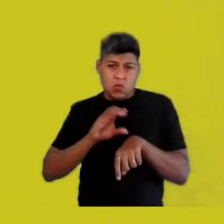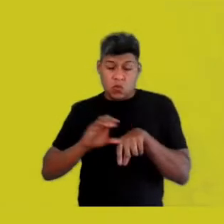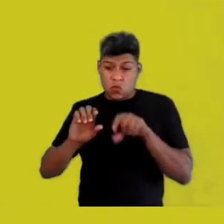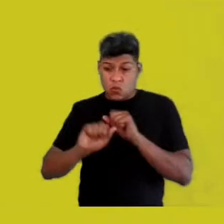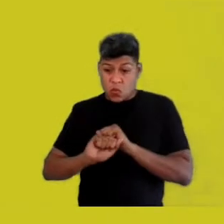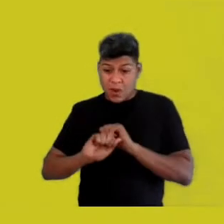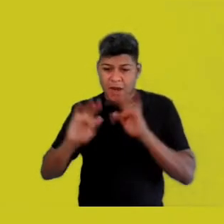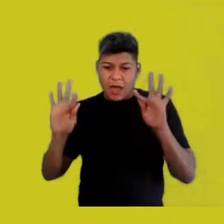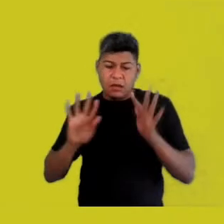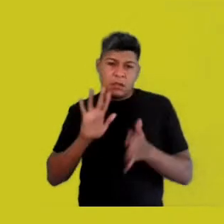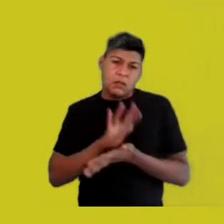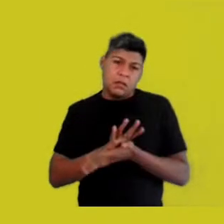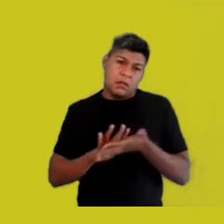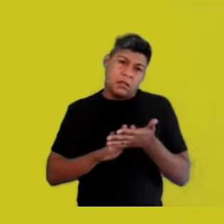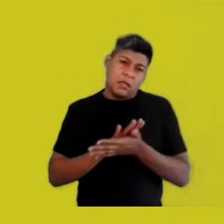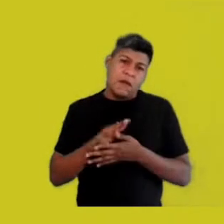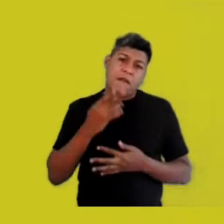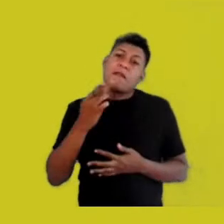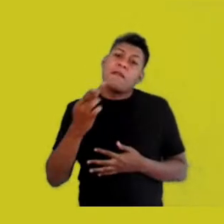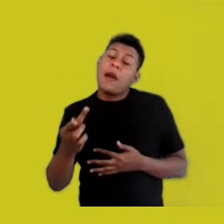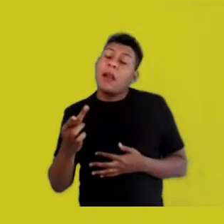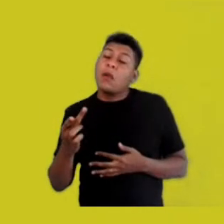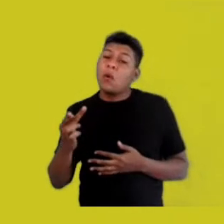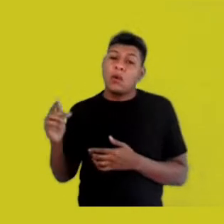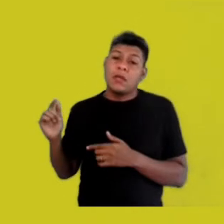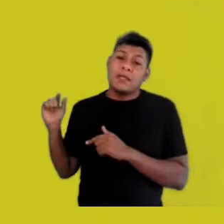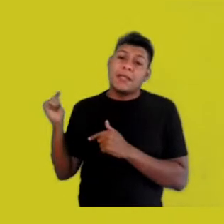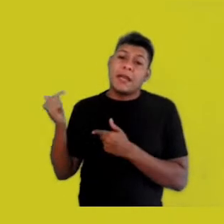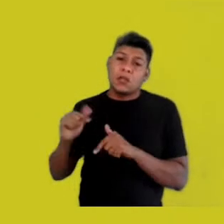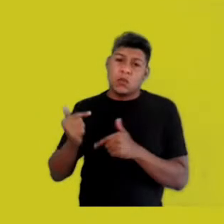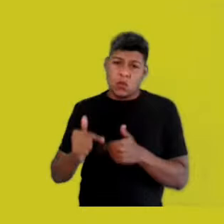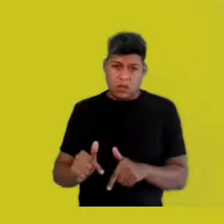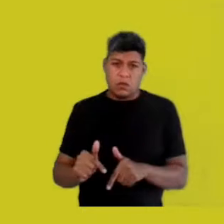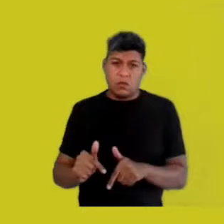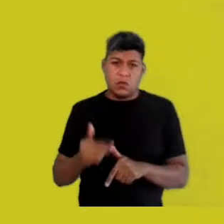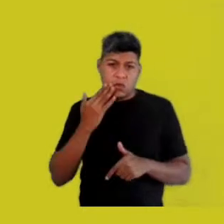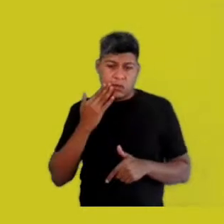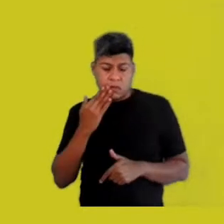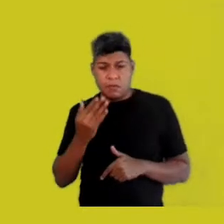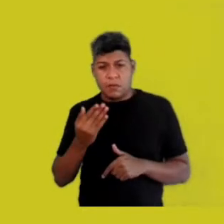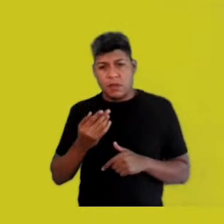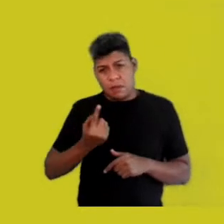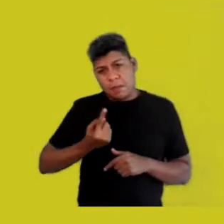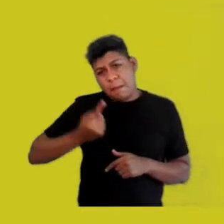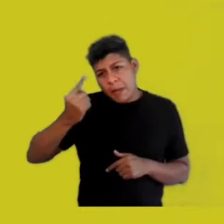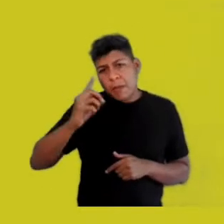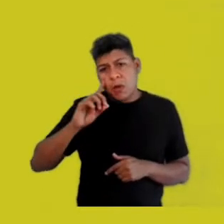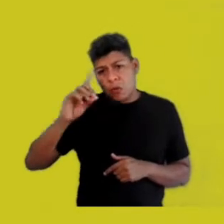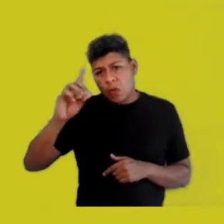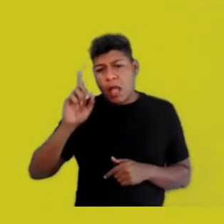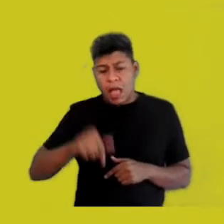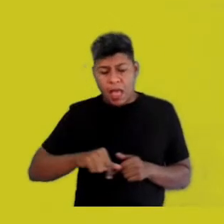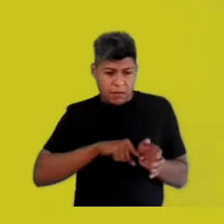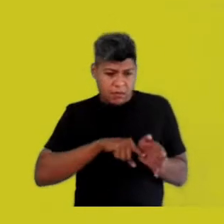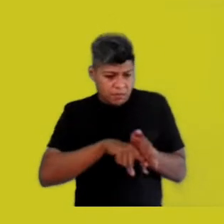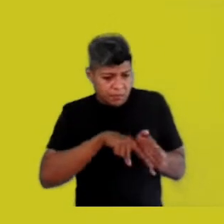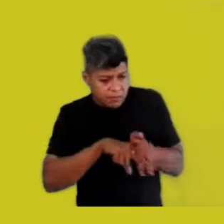in the traditional sense. I talked about that on the first day. It’s a laboratorial space for experimentation.